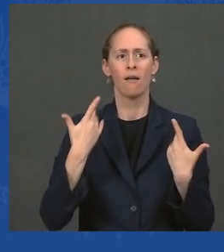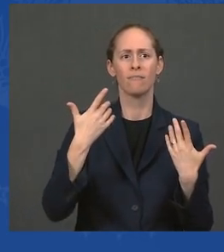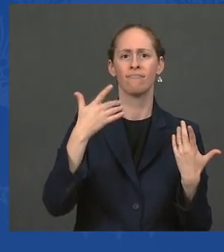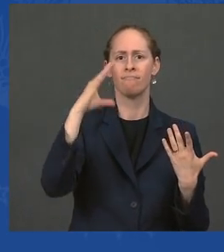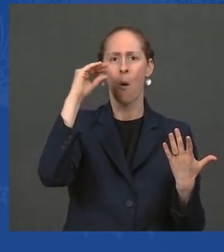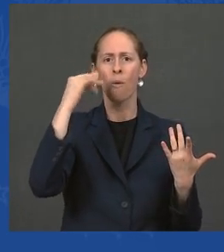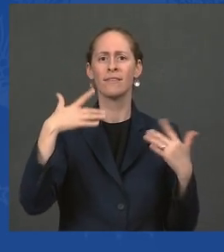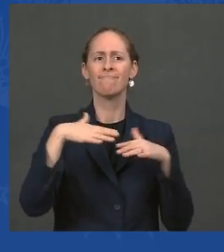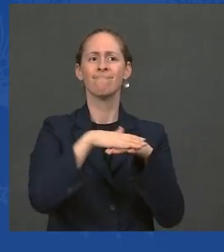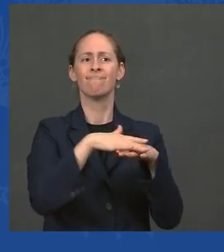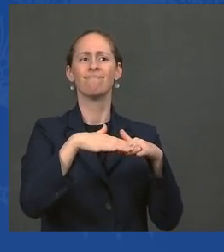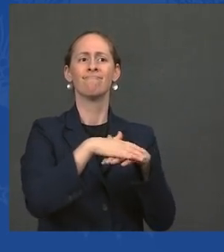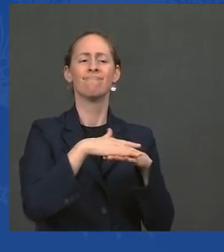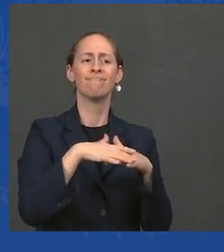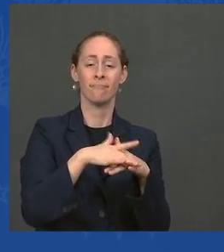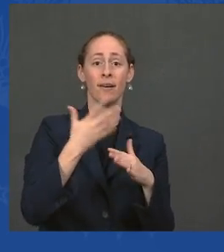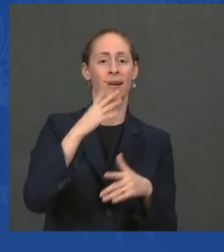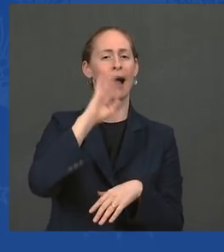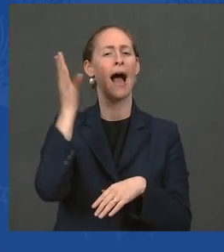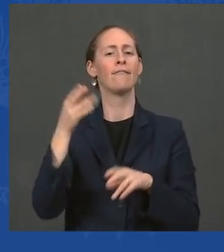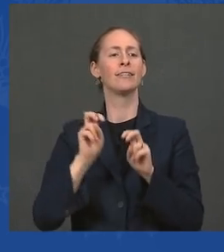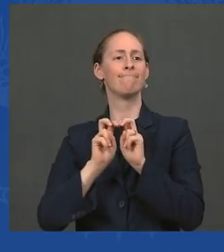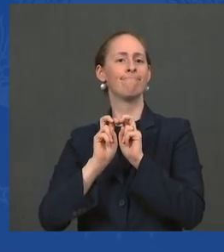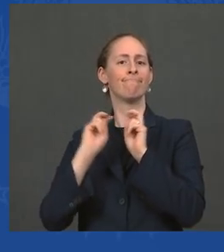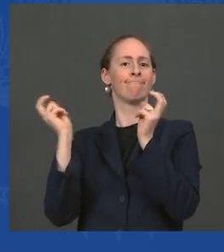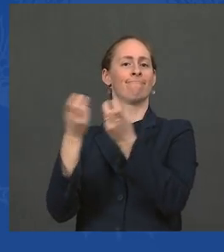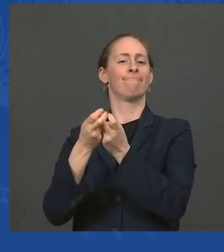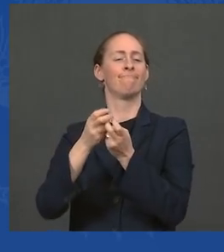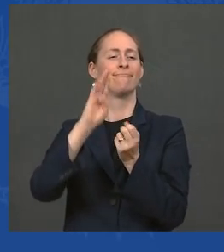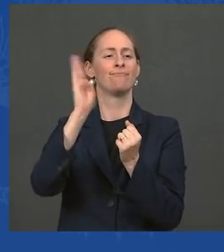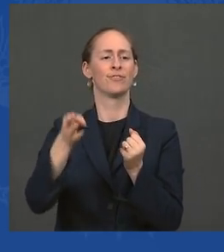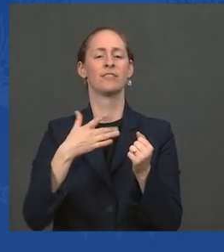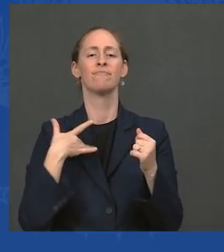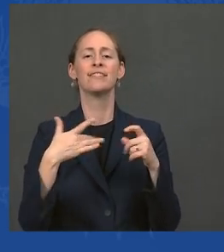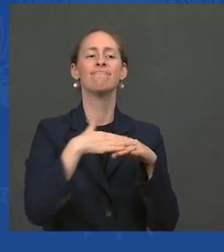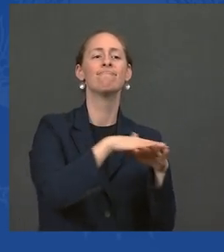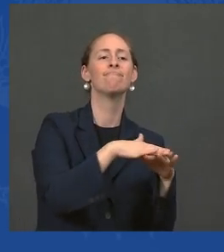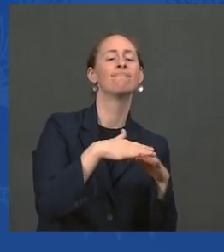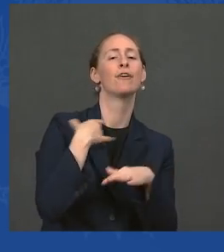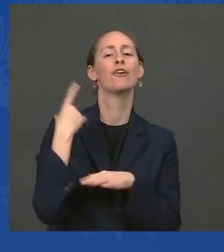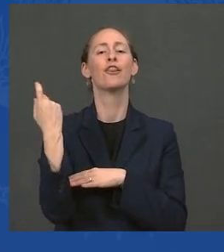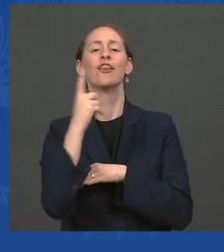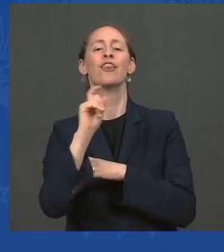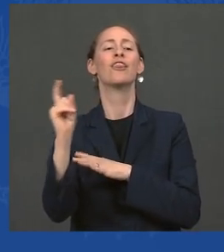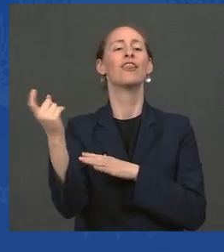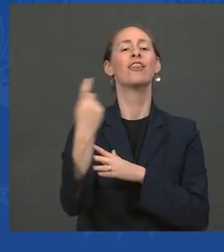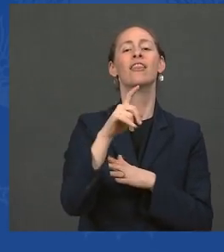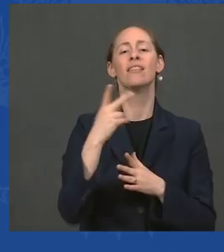You can never sit at the table. And so I used to, every once in a while, walk in and just sort of wander around.